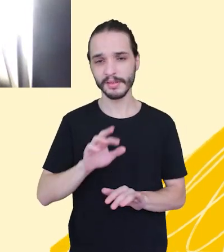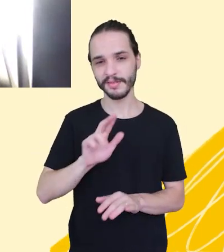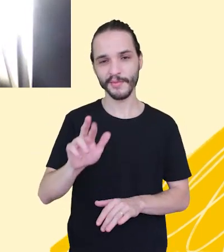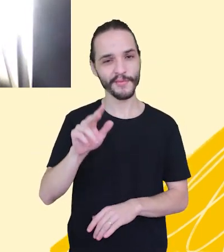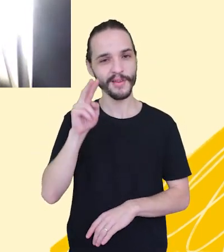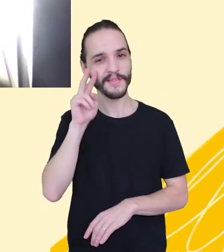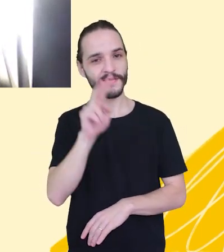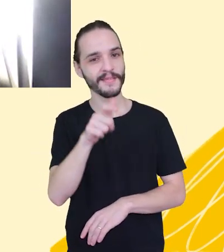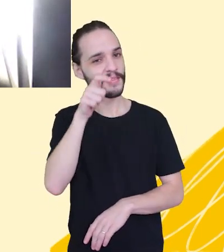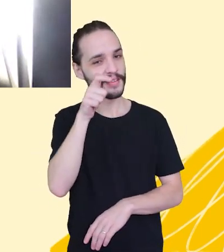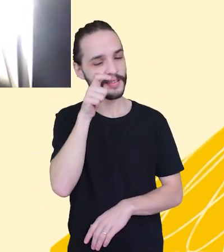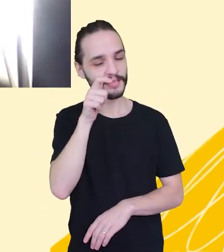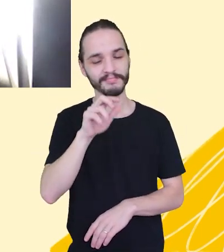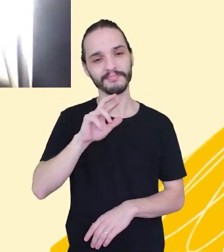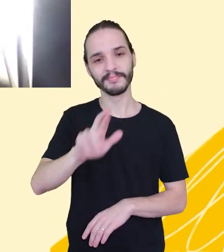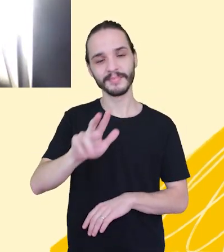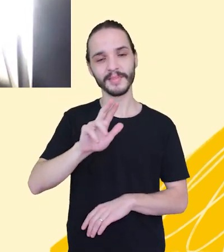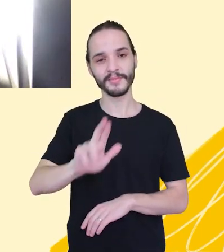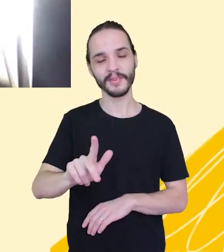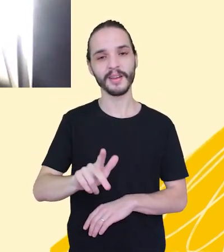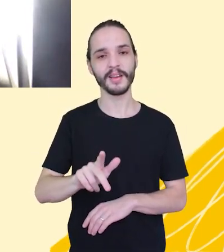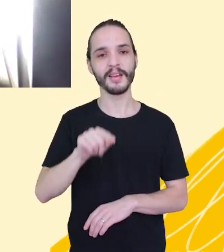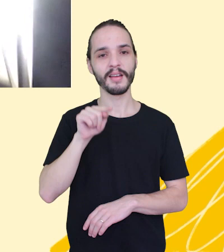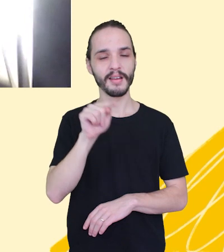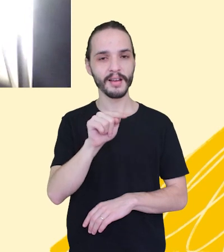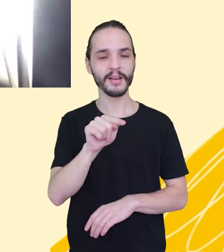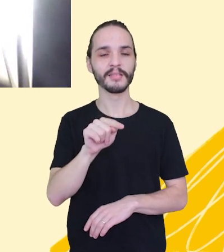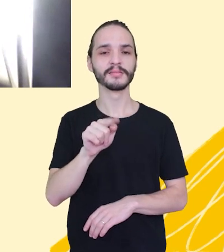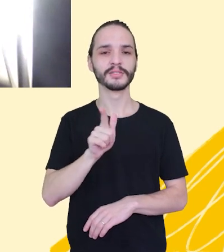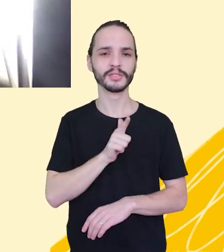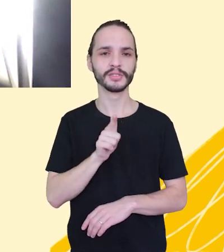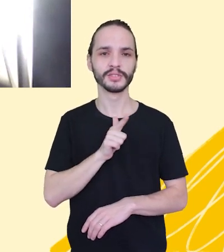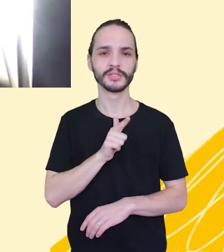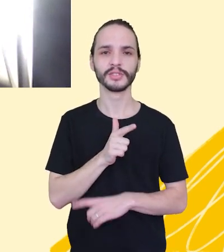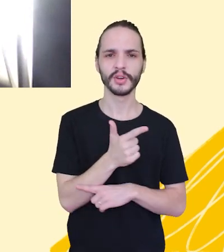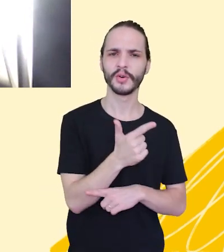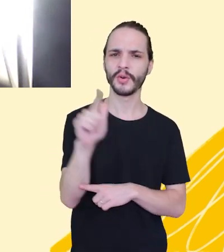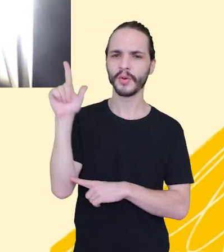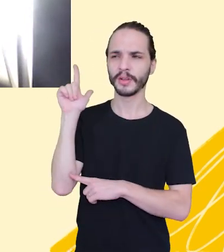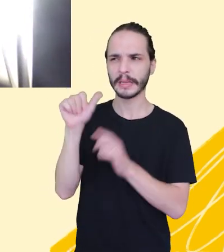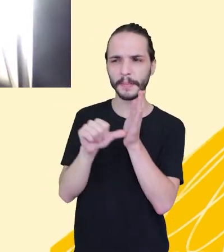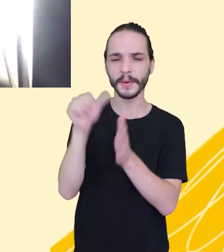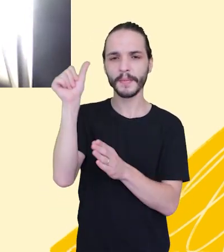There was one first shot where he appears on a crossing